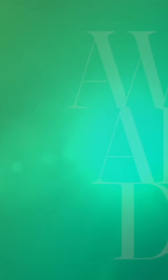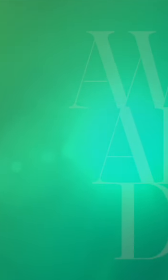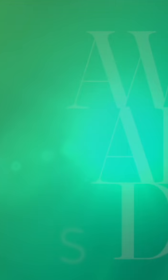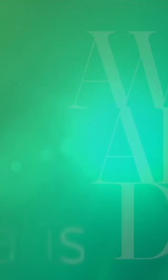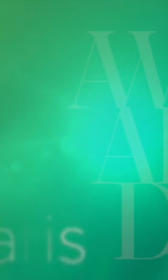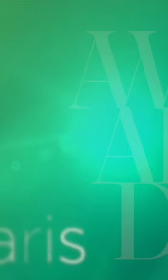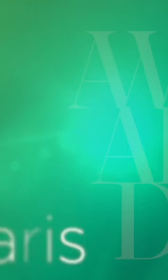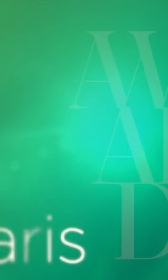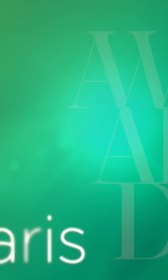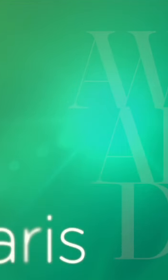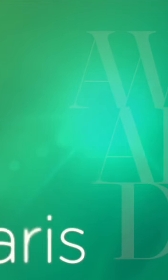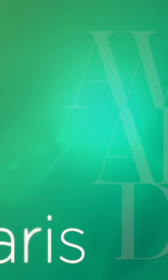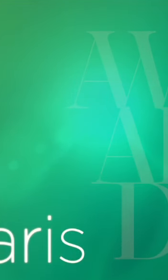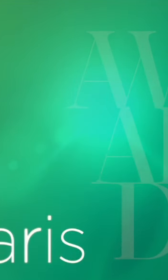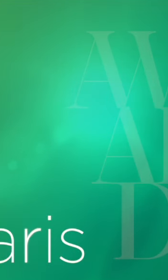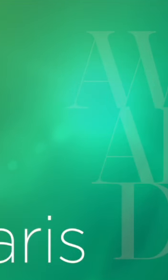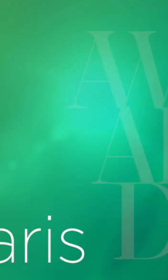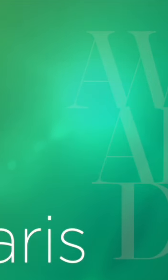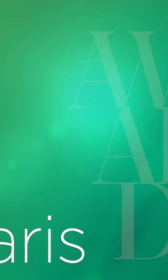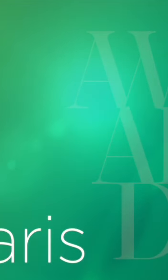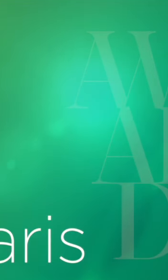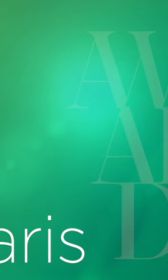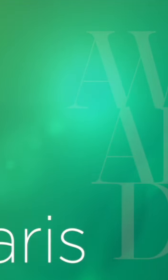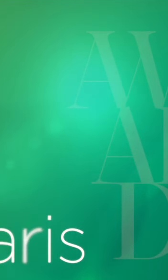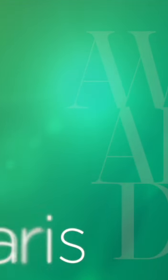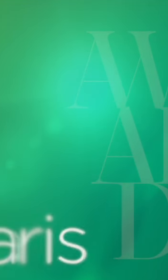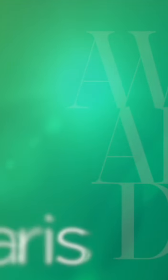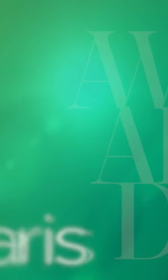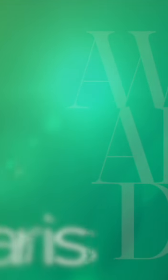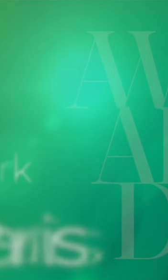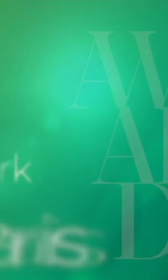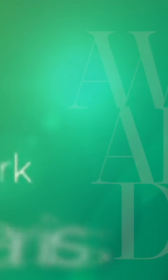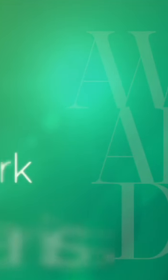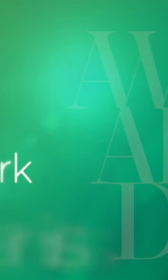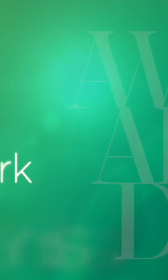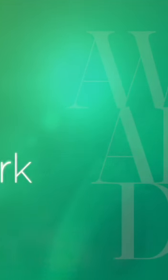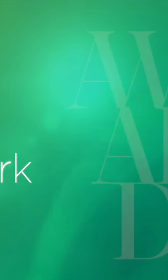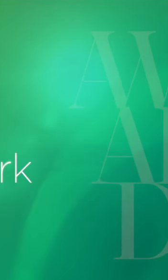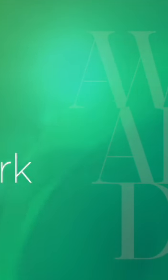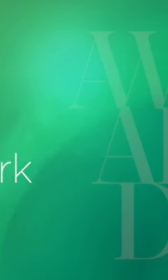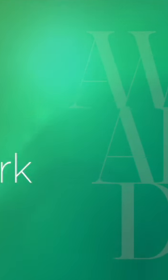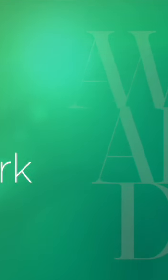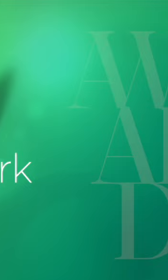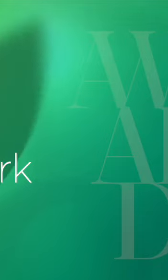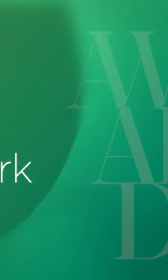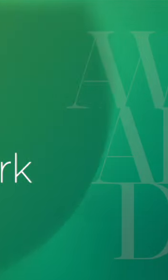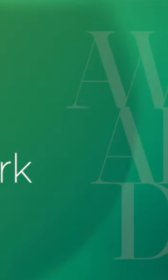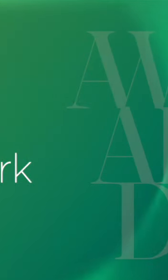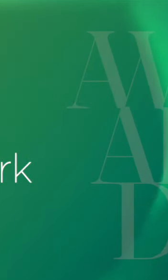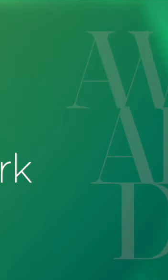a residency at the Musee du quai Branly in Paris, the ISCP Residency in New York,